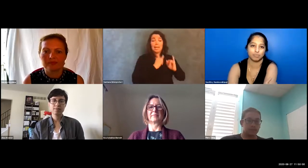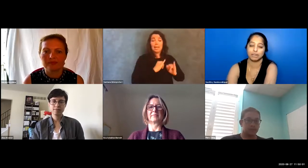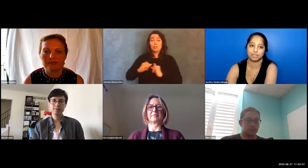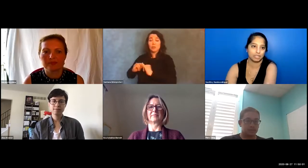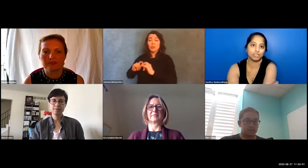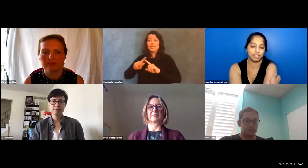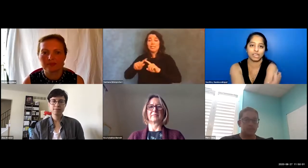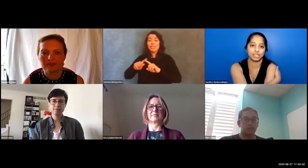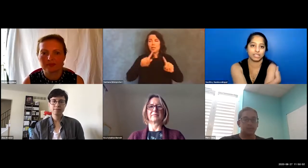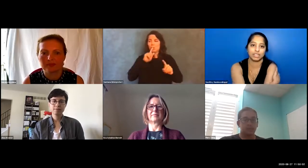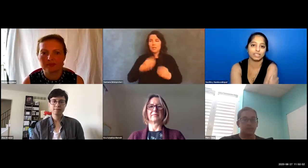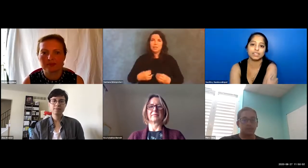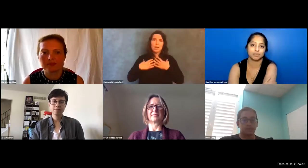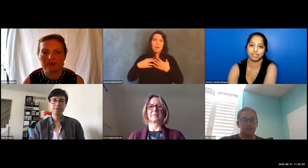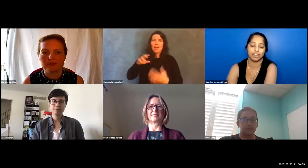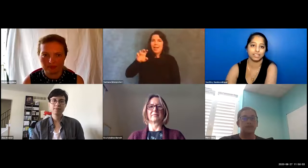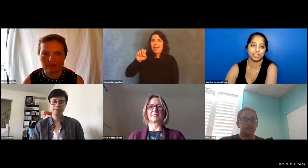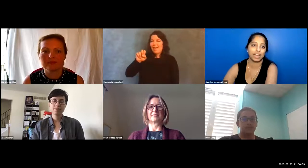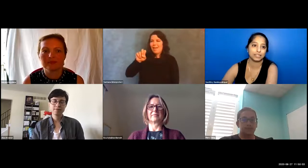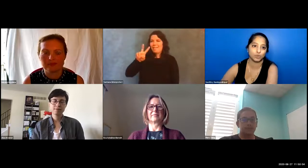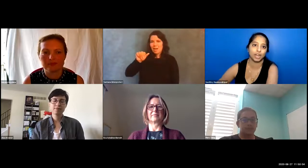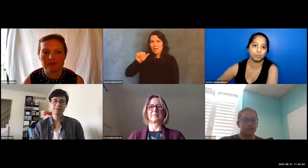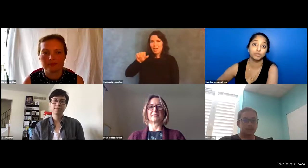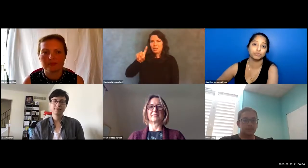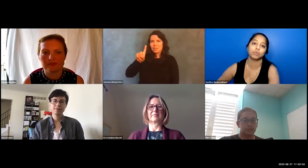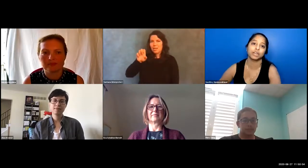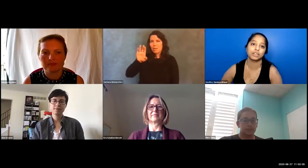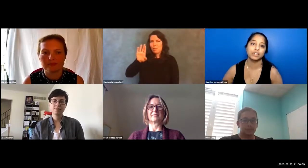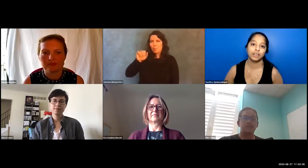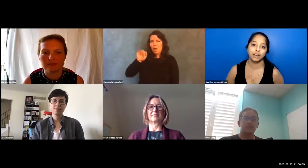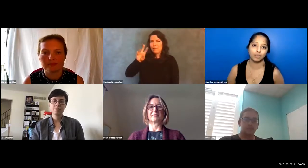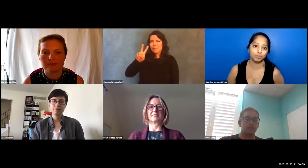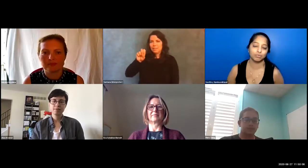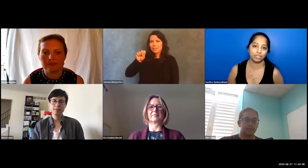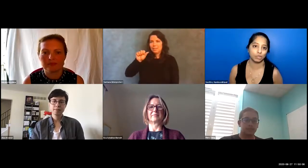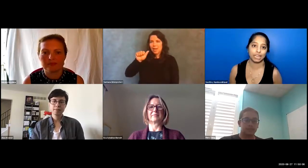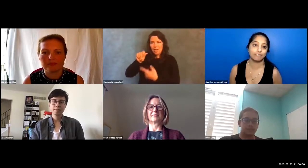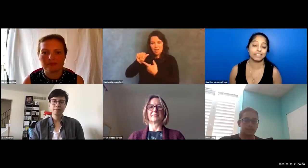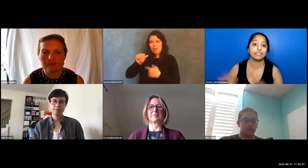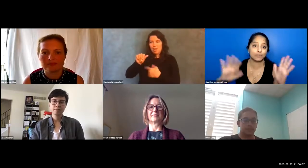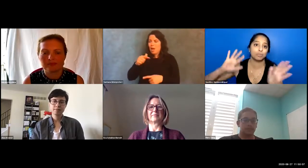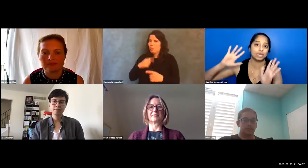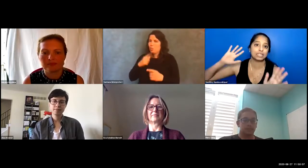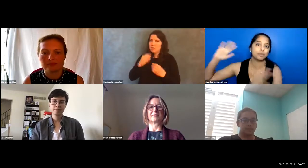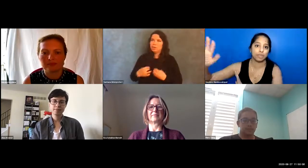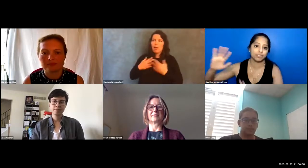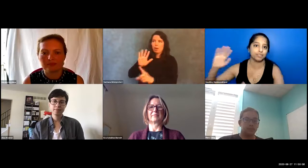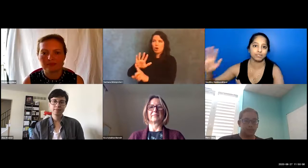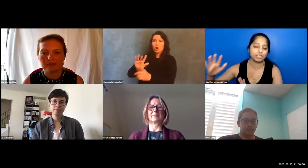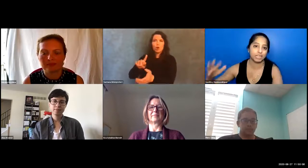I think that's a way to move forward from an experimental standpoint.